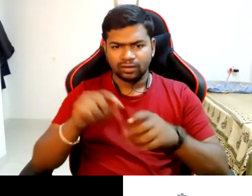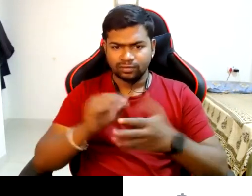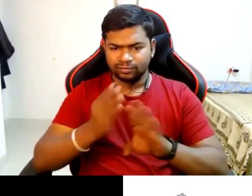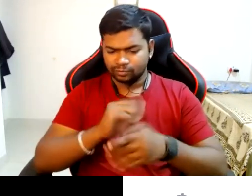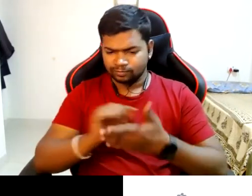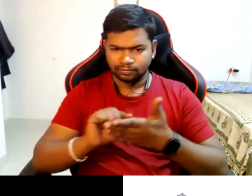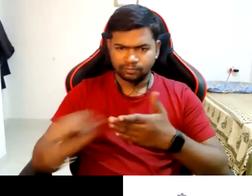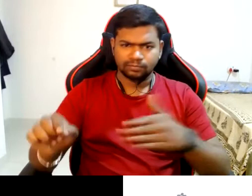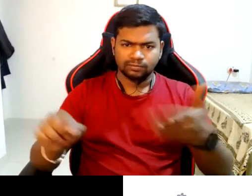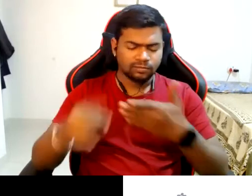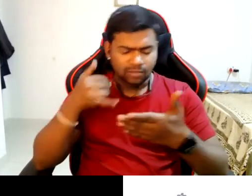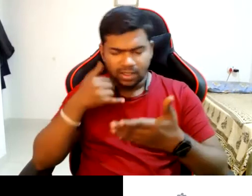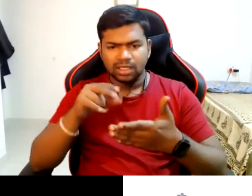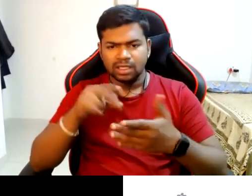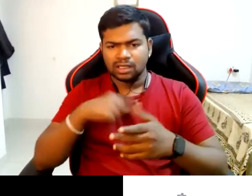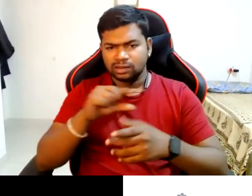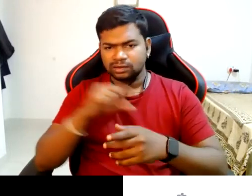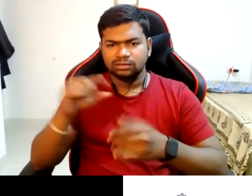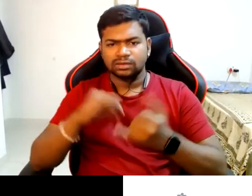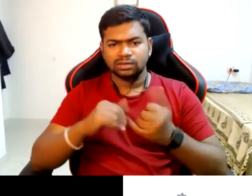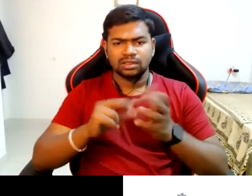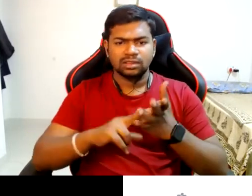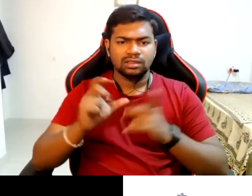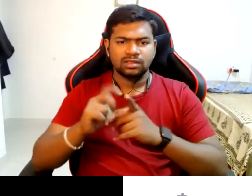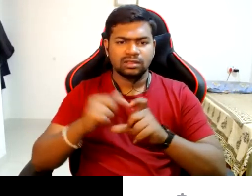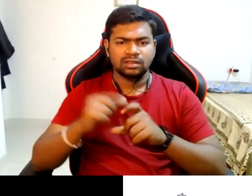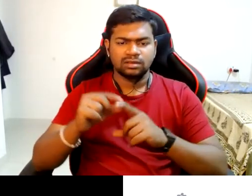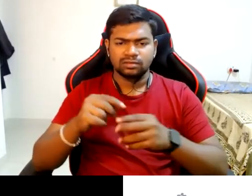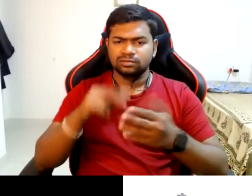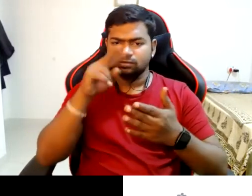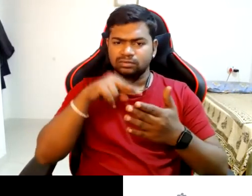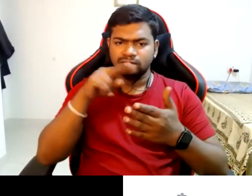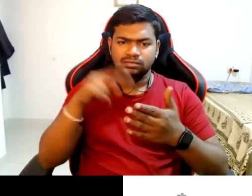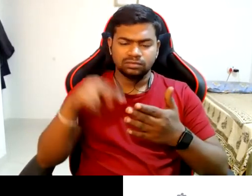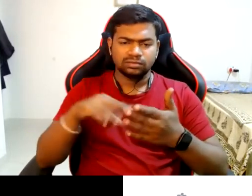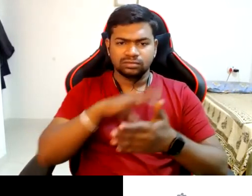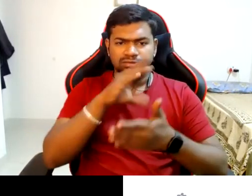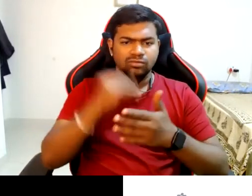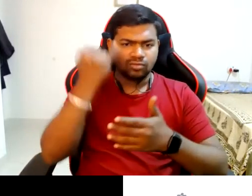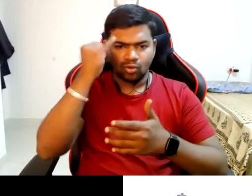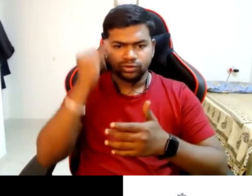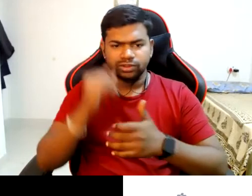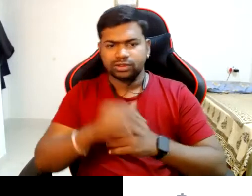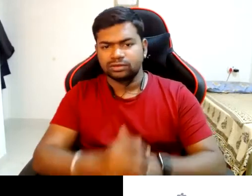and take out the piece of paper and read out all the experiences and projects and all.